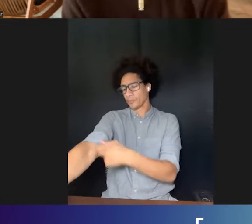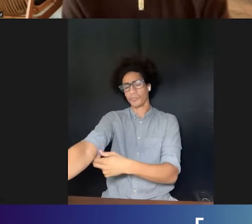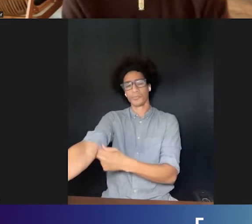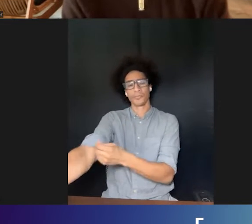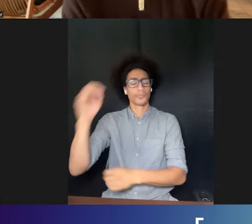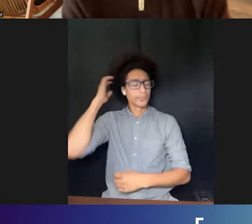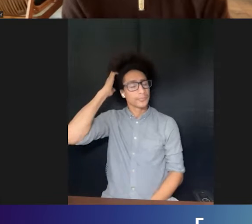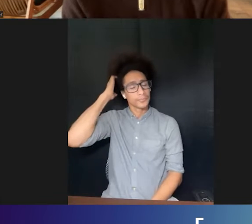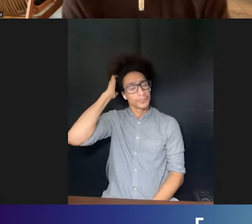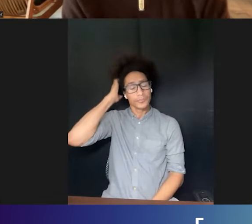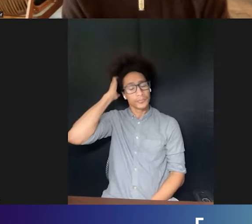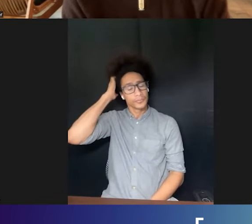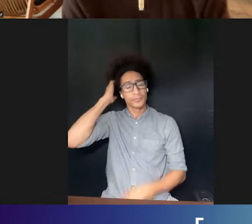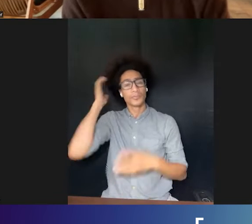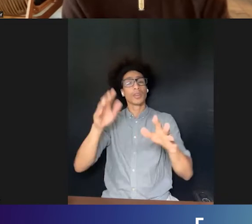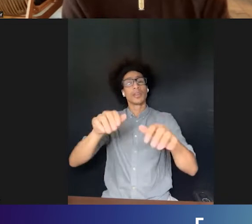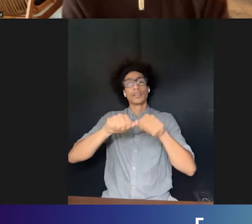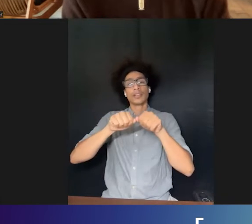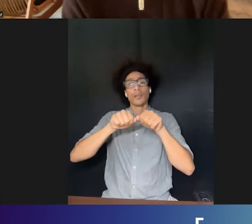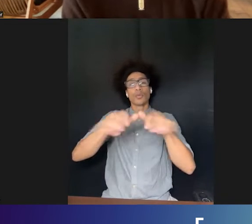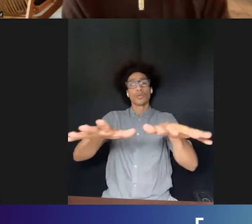Distribution Advocates have come to see that as